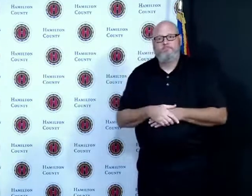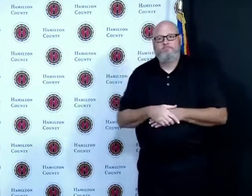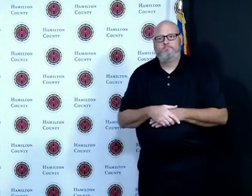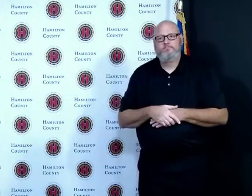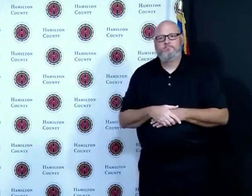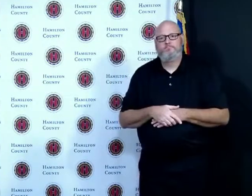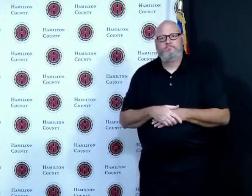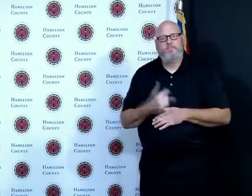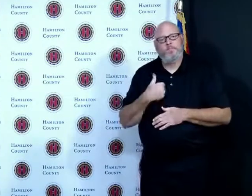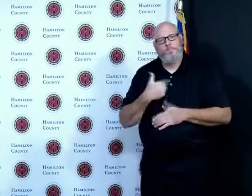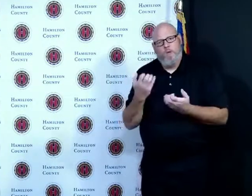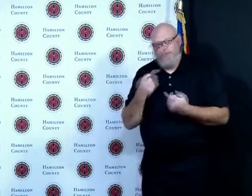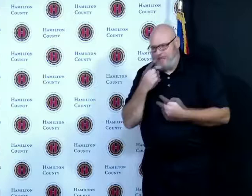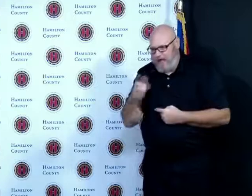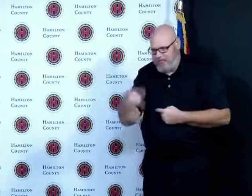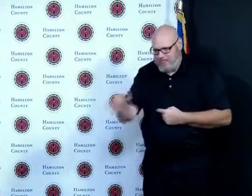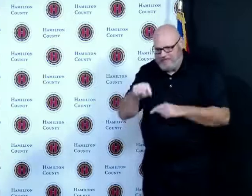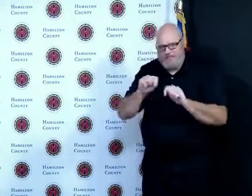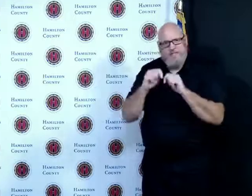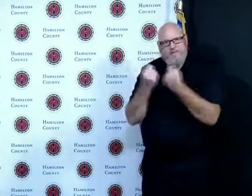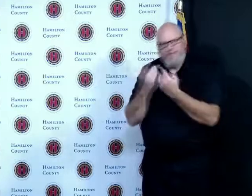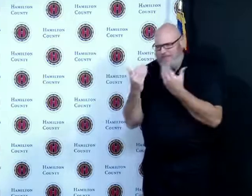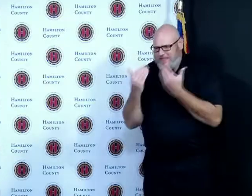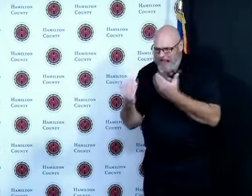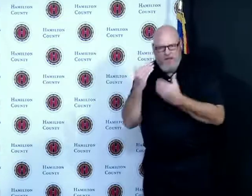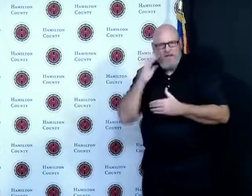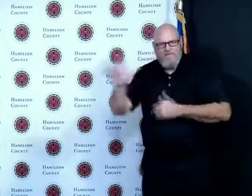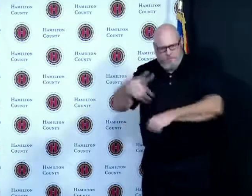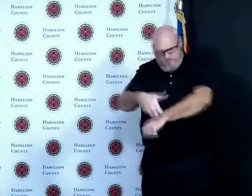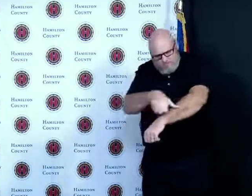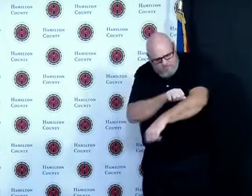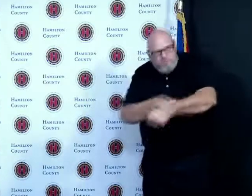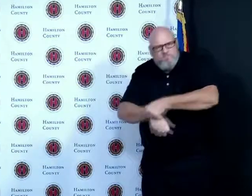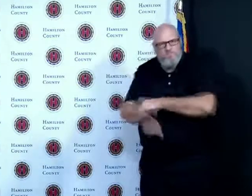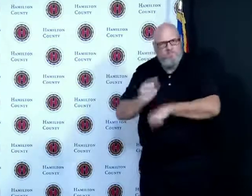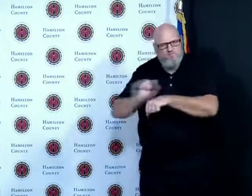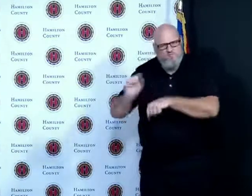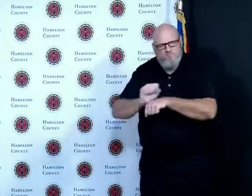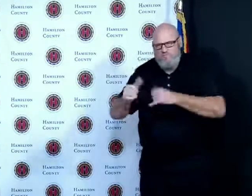so if need be if you're still confused call 211 you're gonna get a live person on